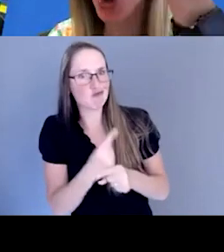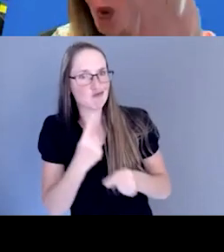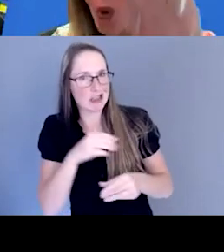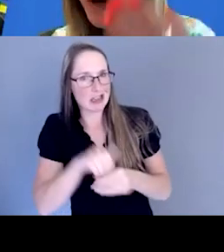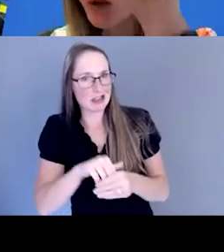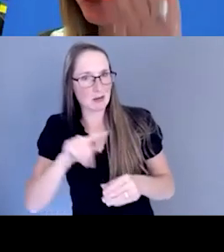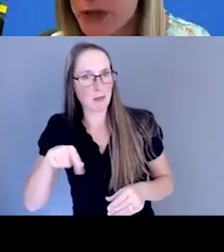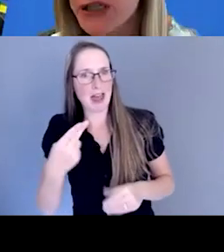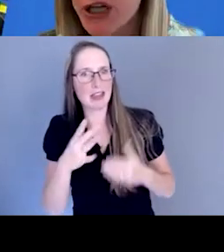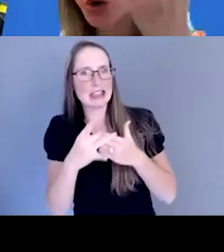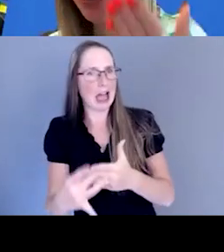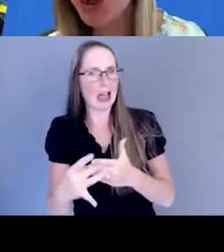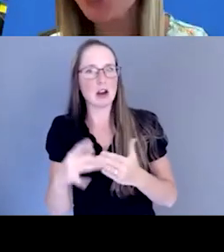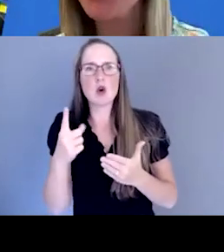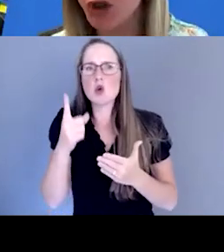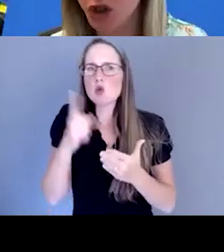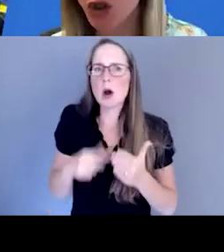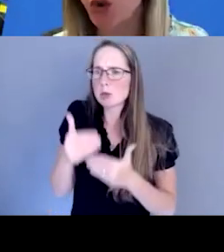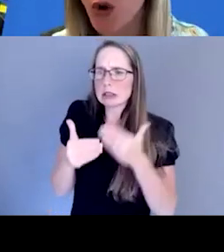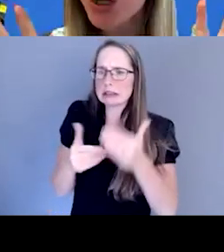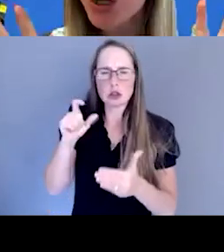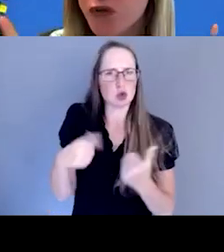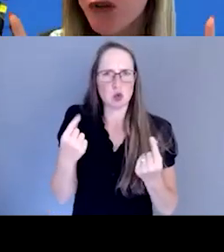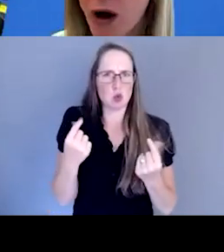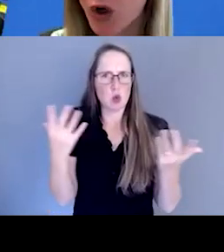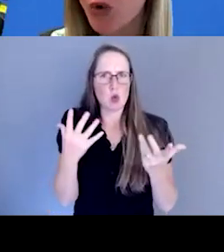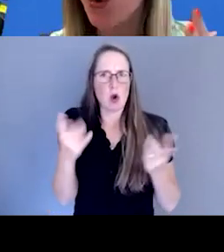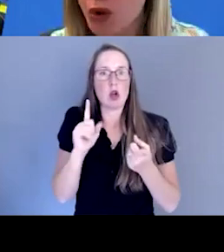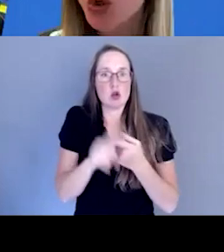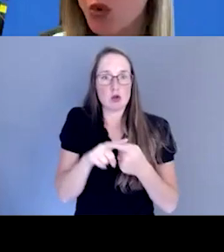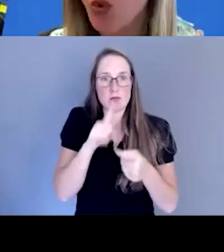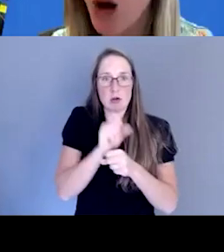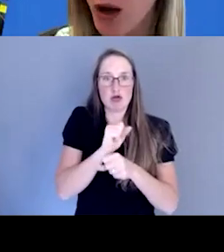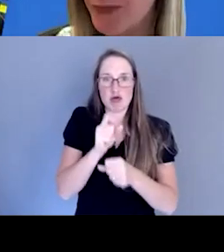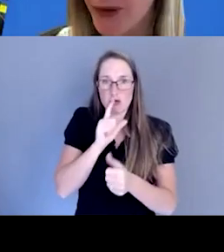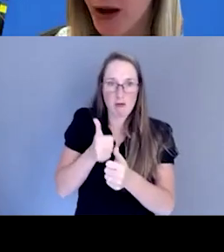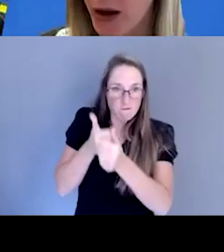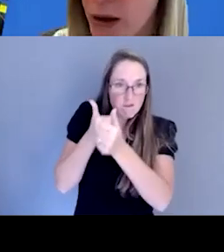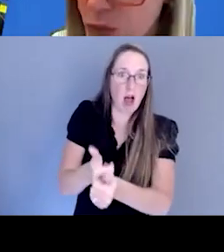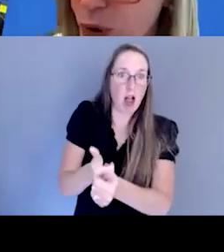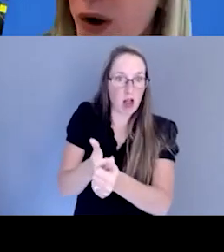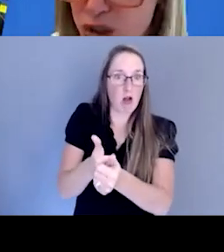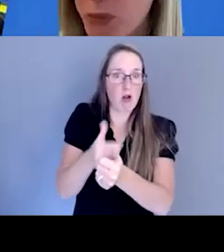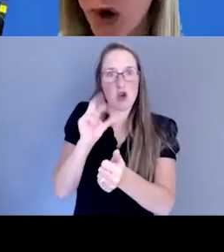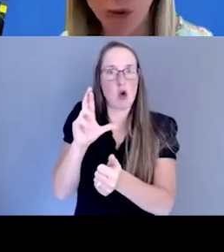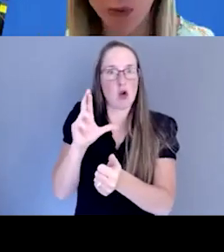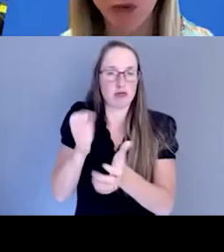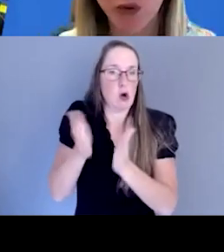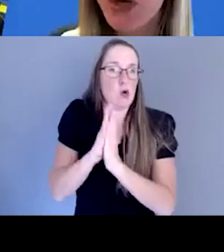What are the procedures you need to do to follow or to request prior approval